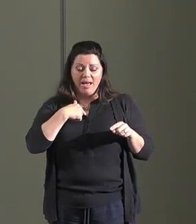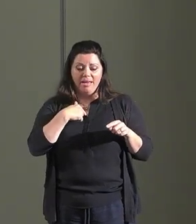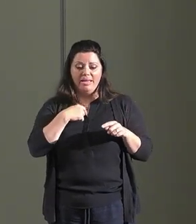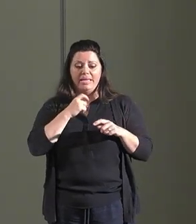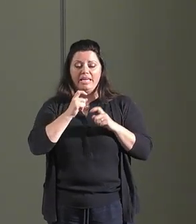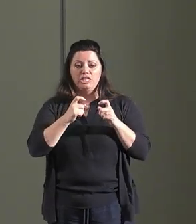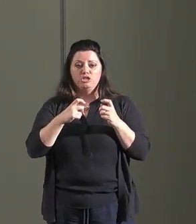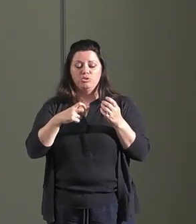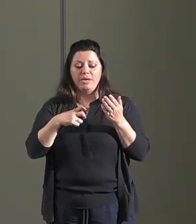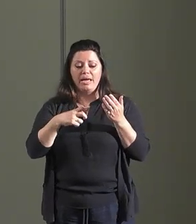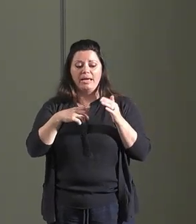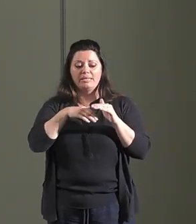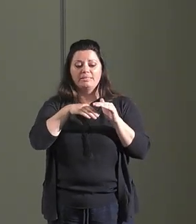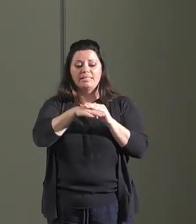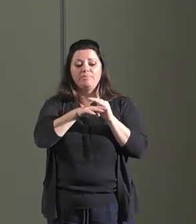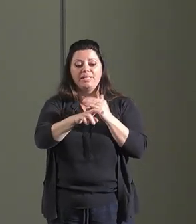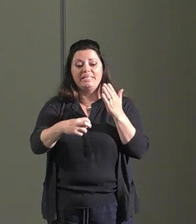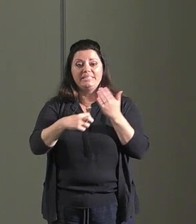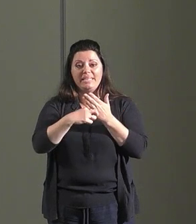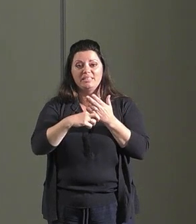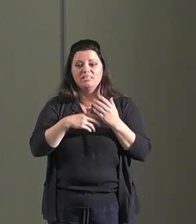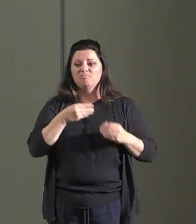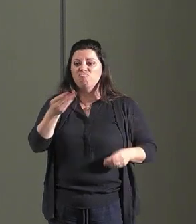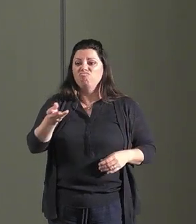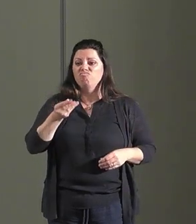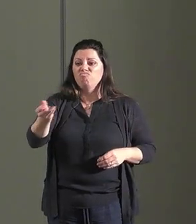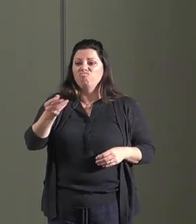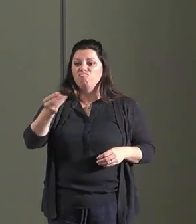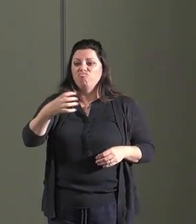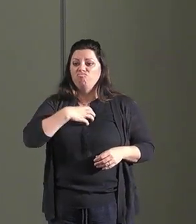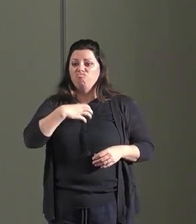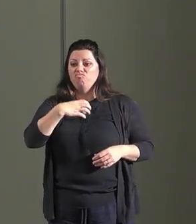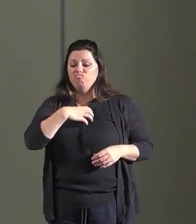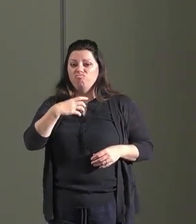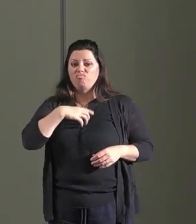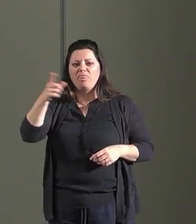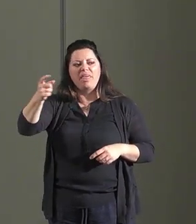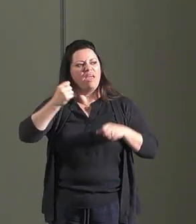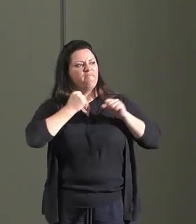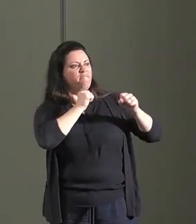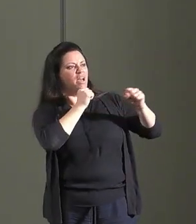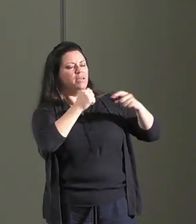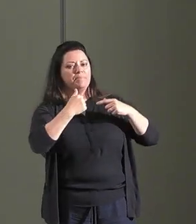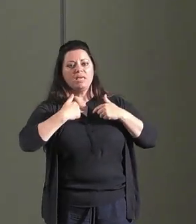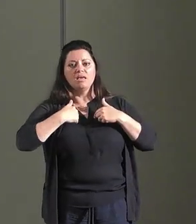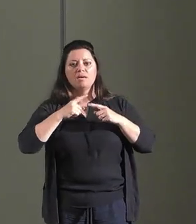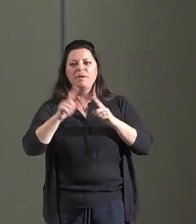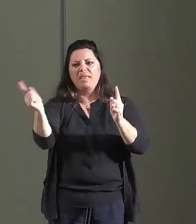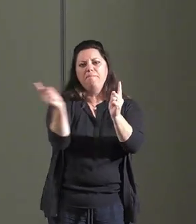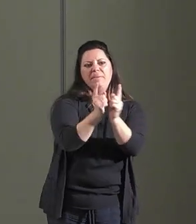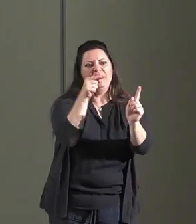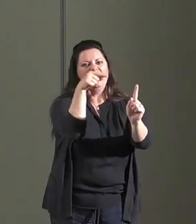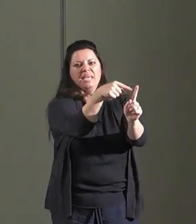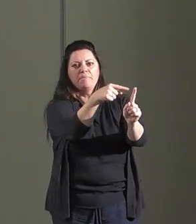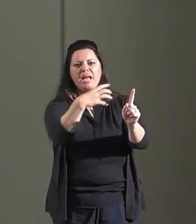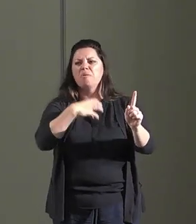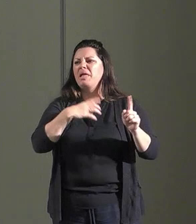I got fought. They go to him and complain. About that crazy woman.